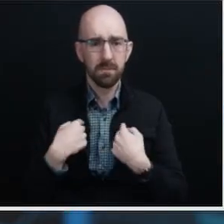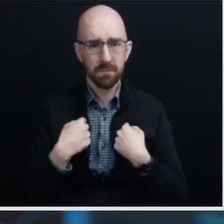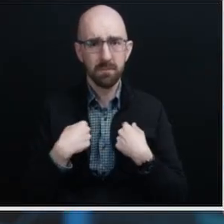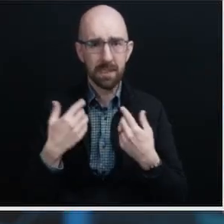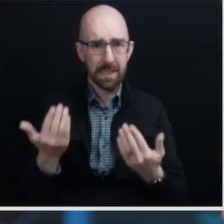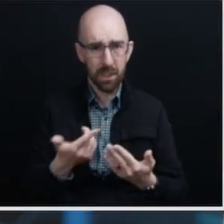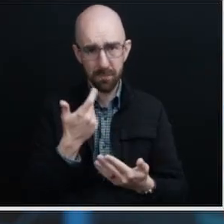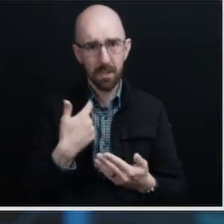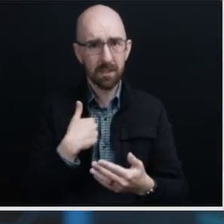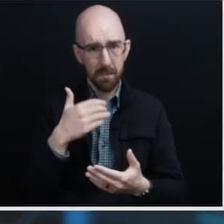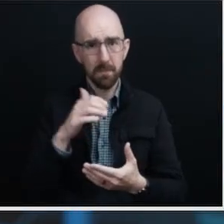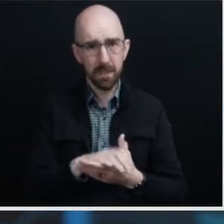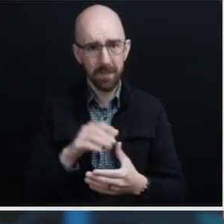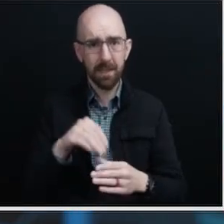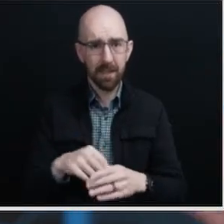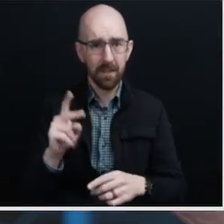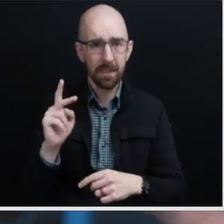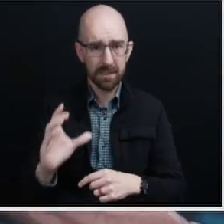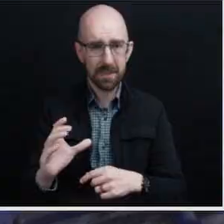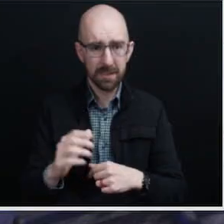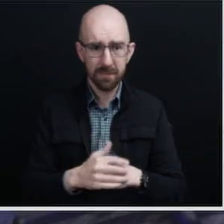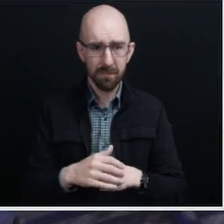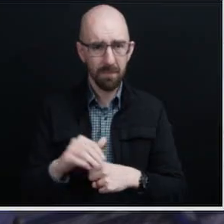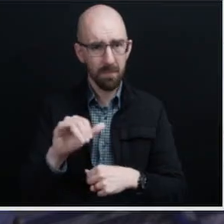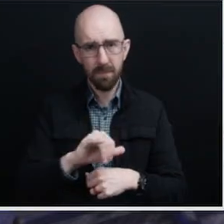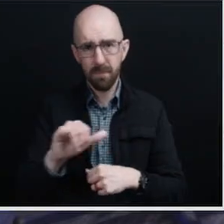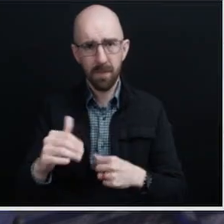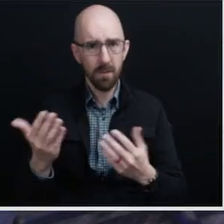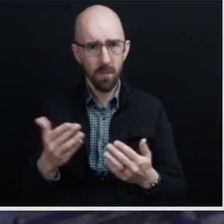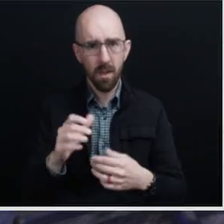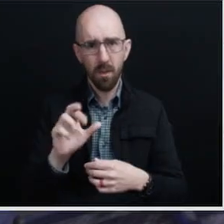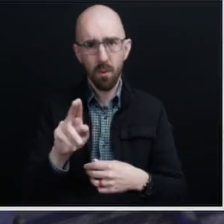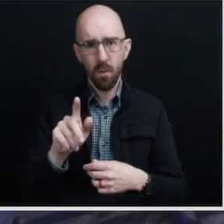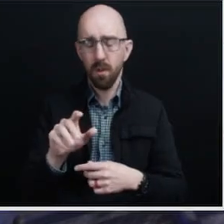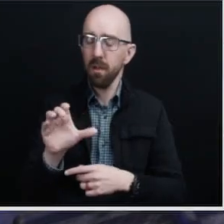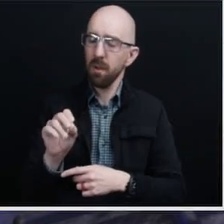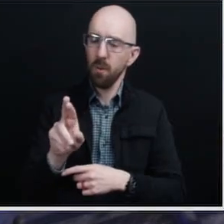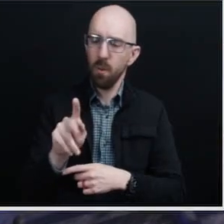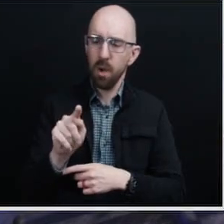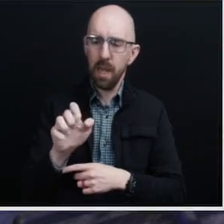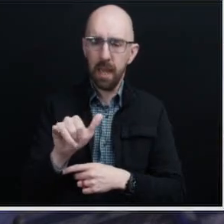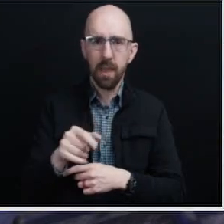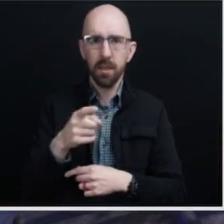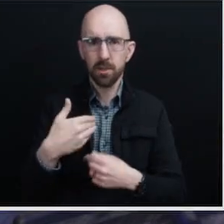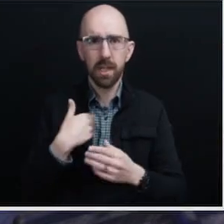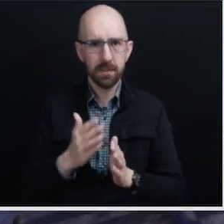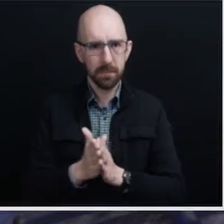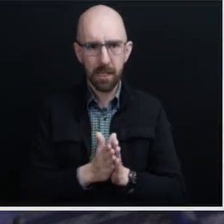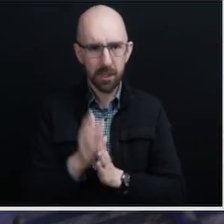in Kansas City. Um, just like what what Courtney I know has a passion for. That's why I continue to